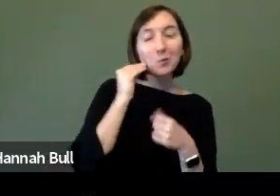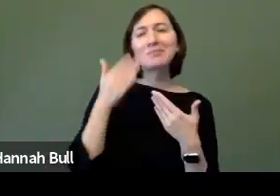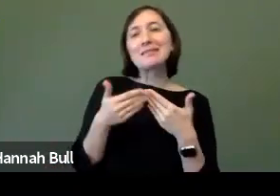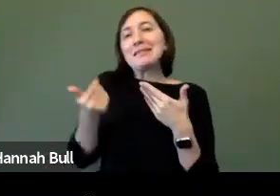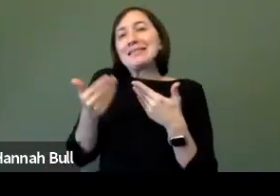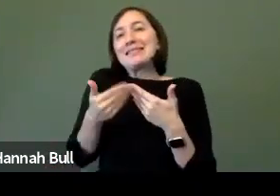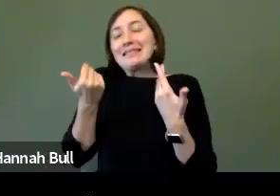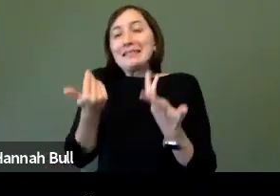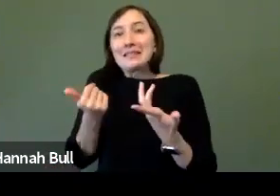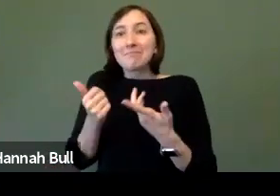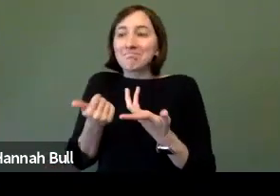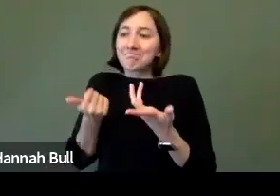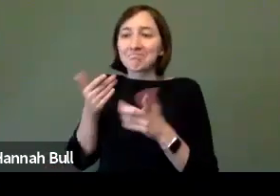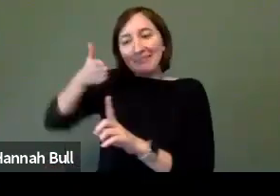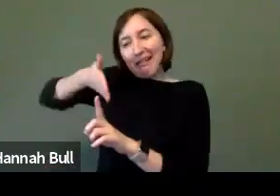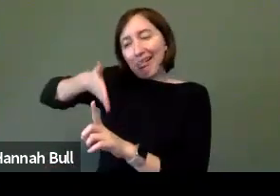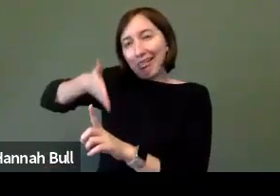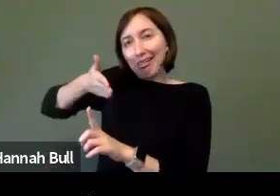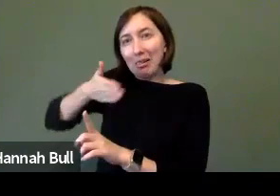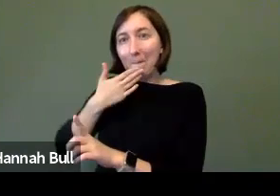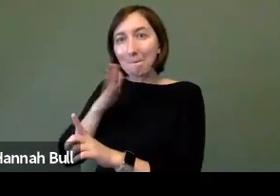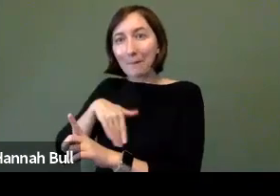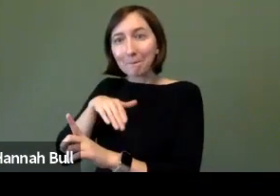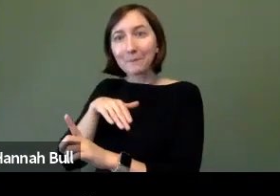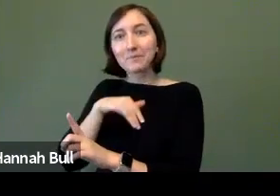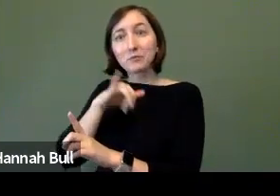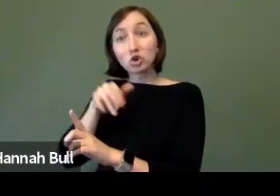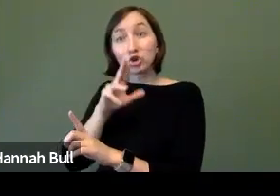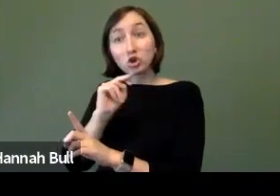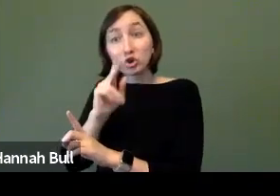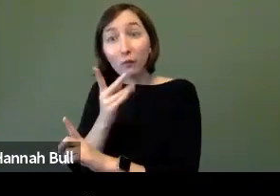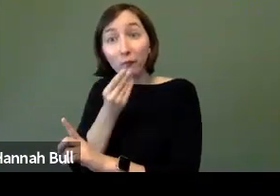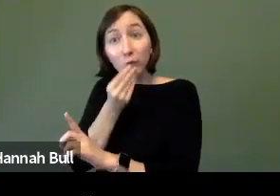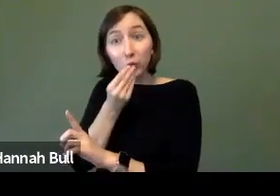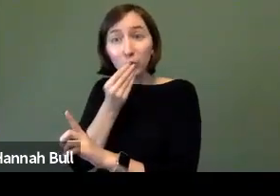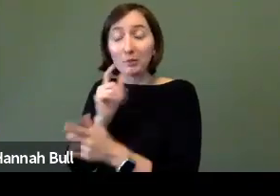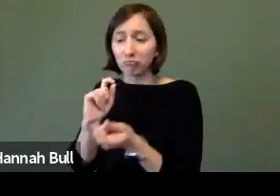but when you focus on changing your eating habits it can impact a lot of different areas in life.